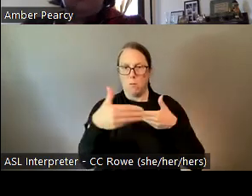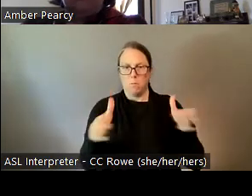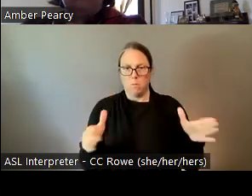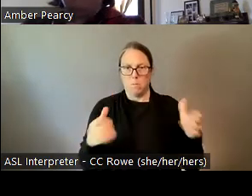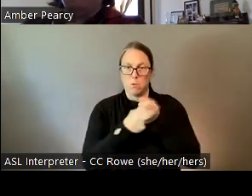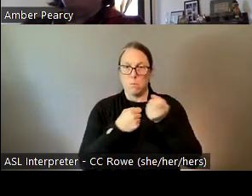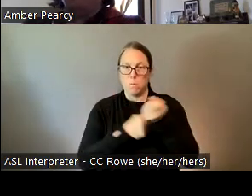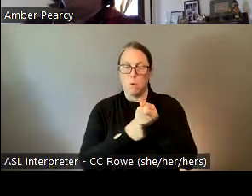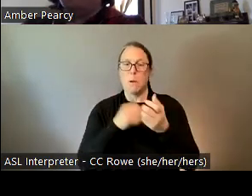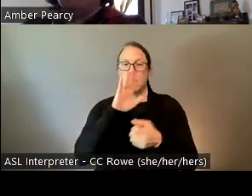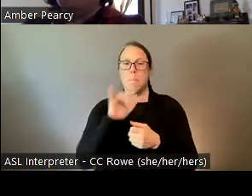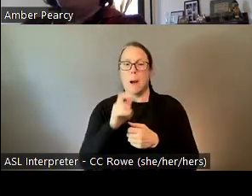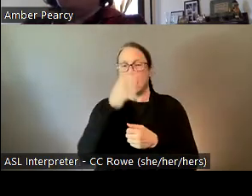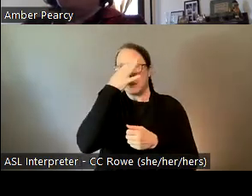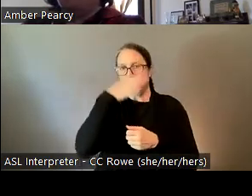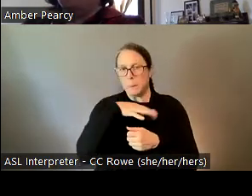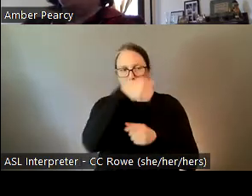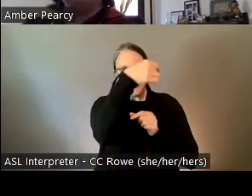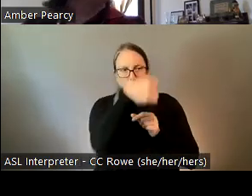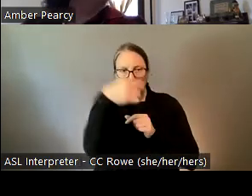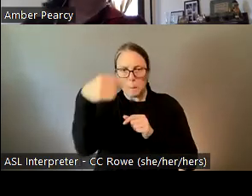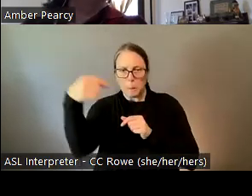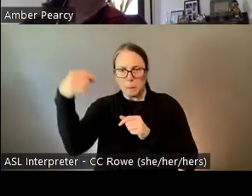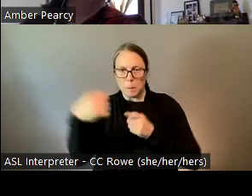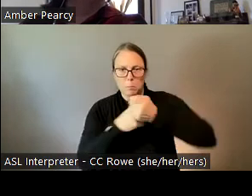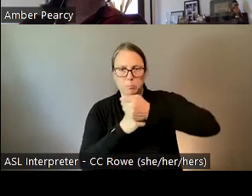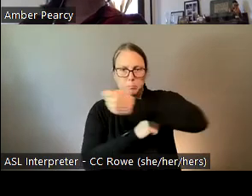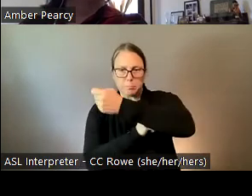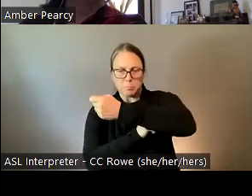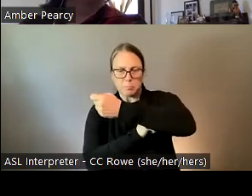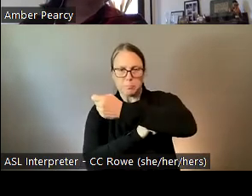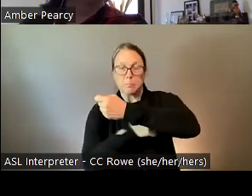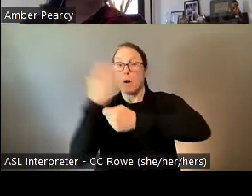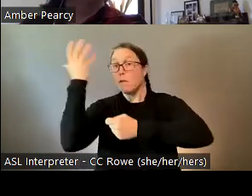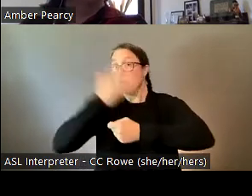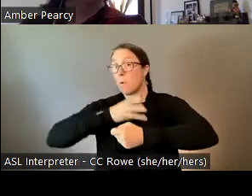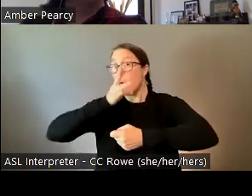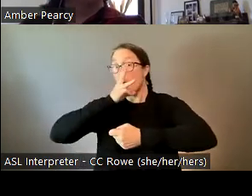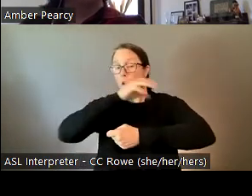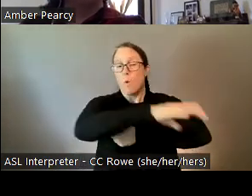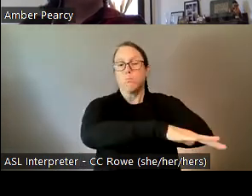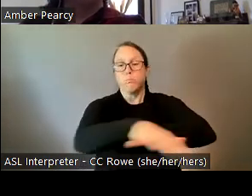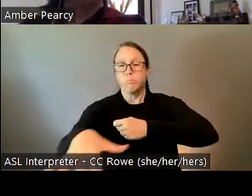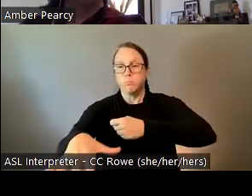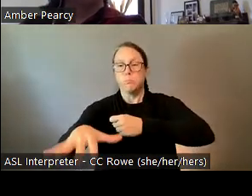in front of a body of water underneath a blue sky. So that's the first sentence.